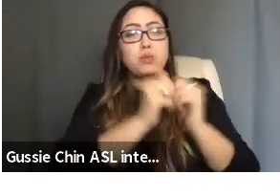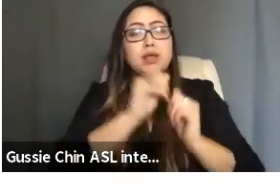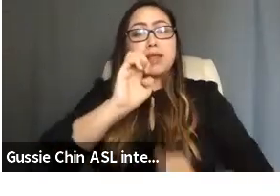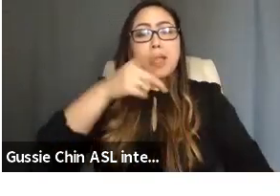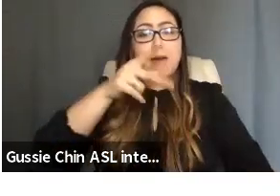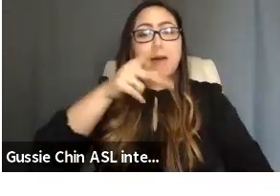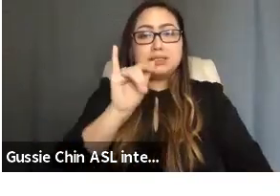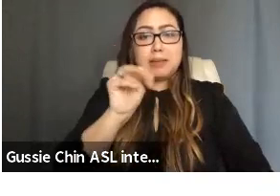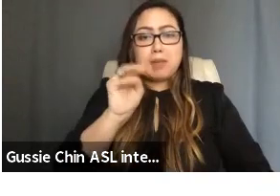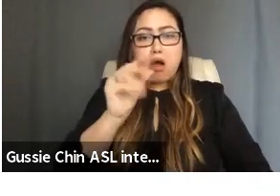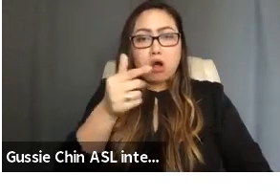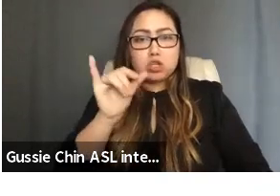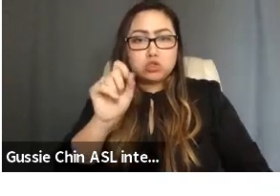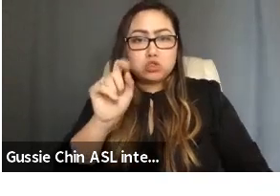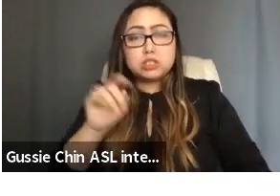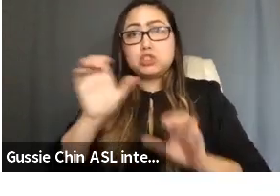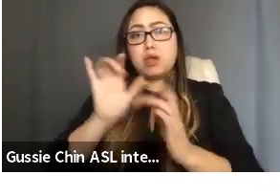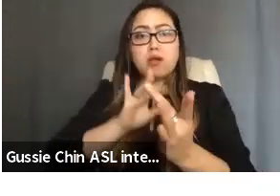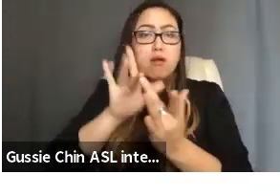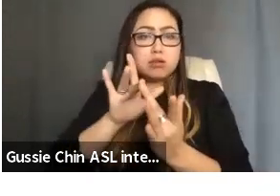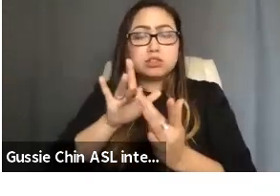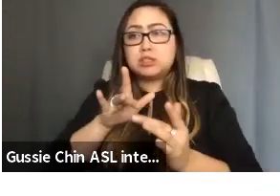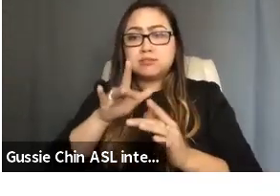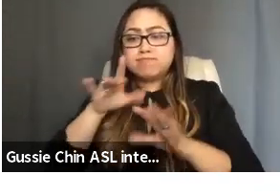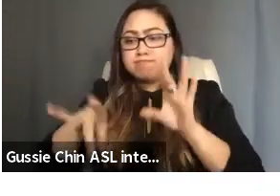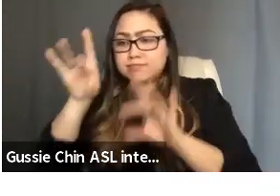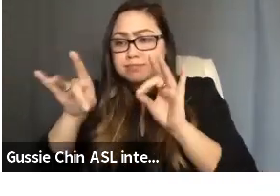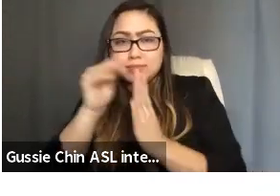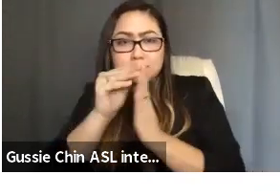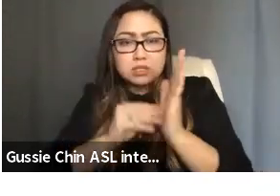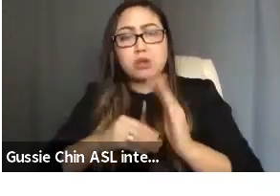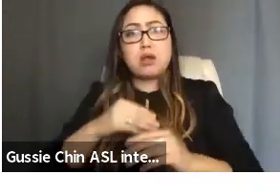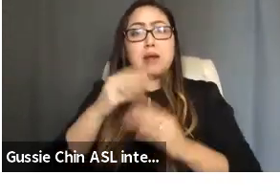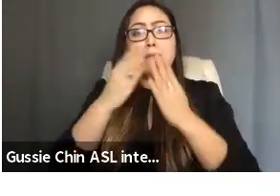who were doing contact tracing or with public information officers who were doing the messaging,